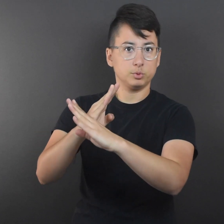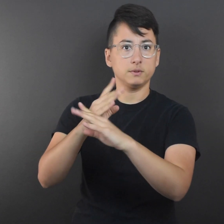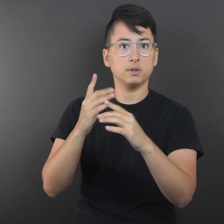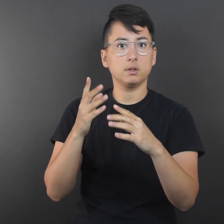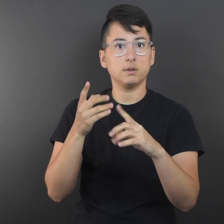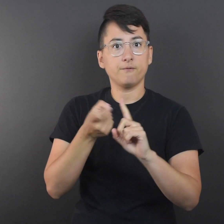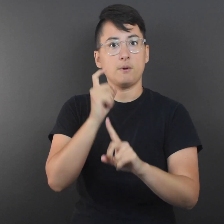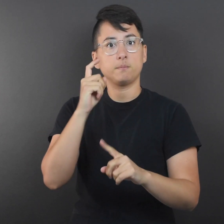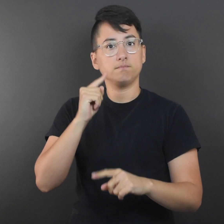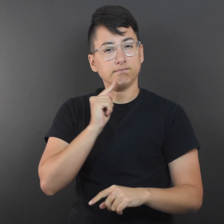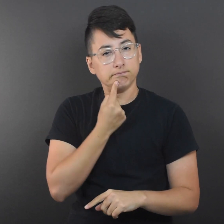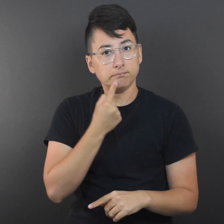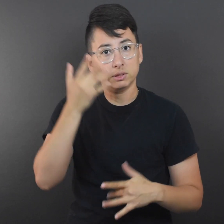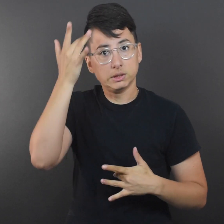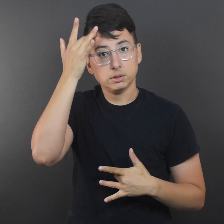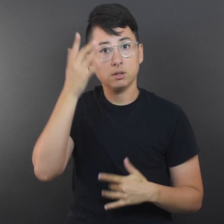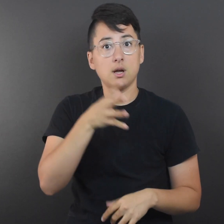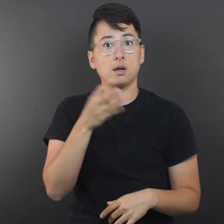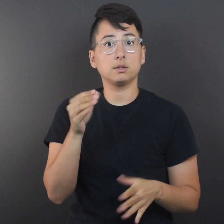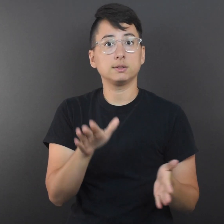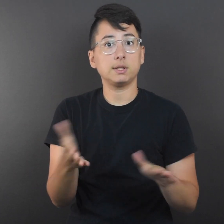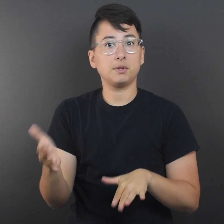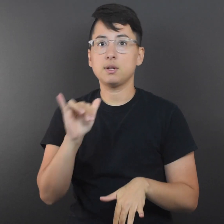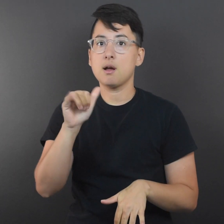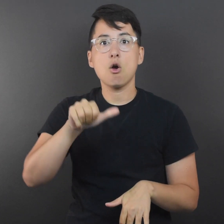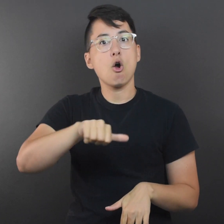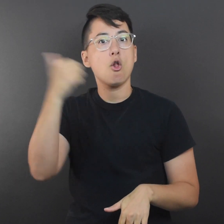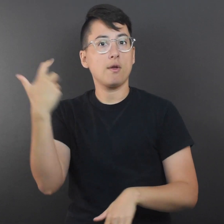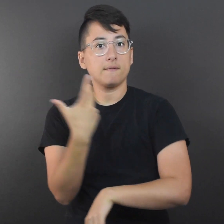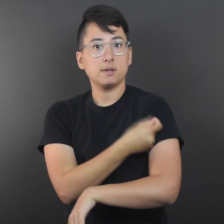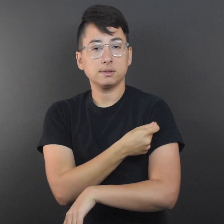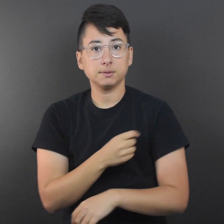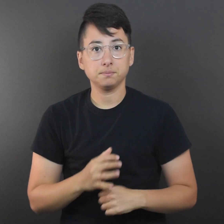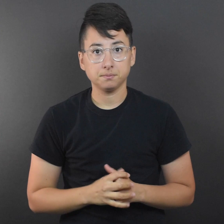and these vaccines should be effective at preventing severe disease and death.